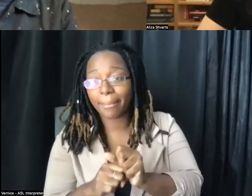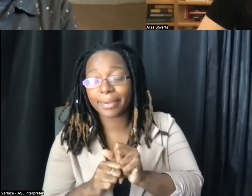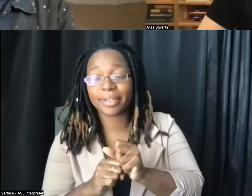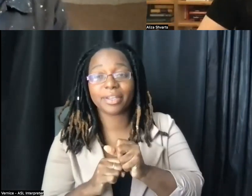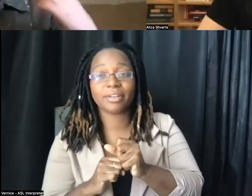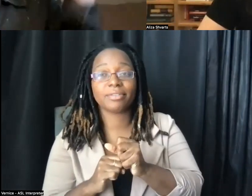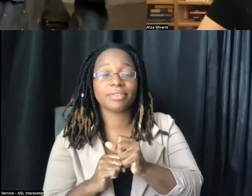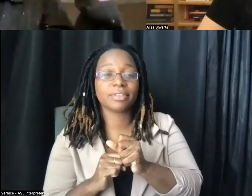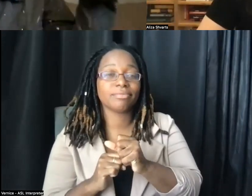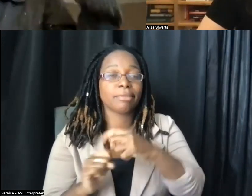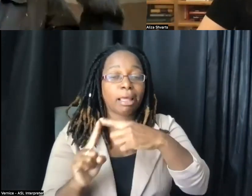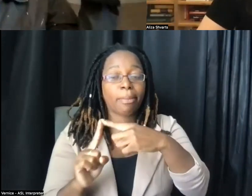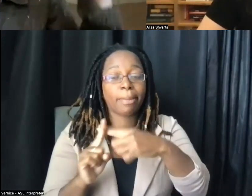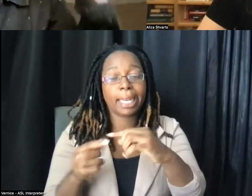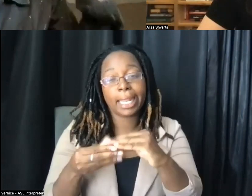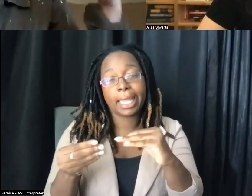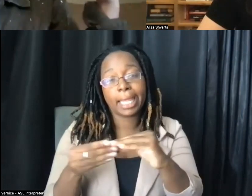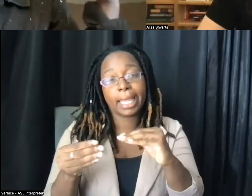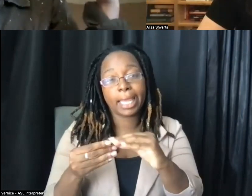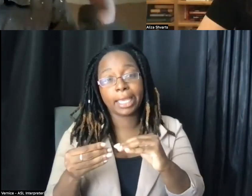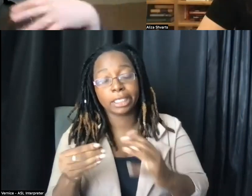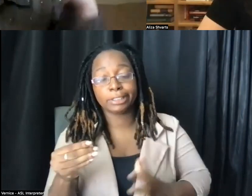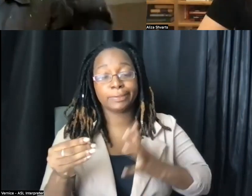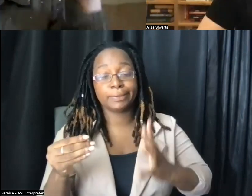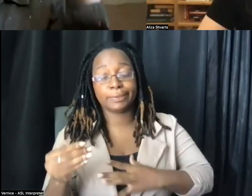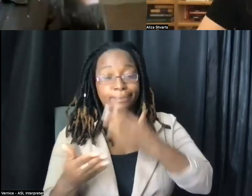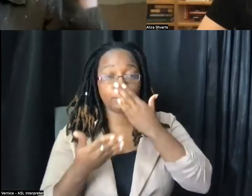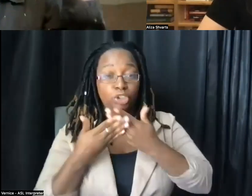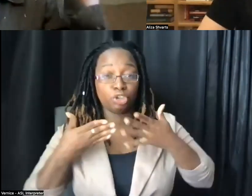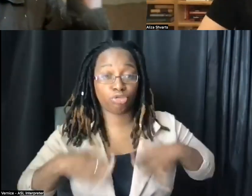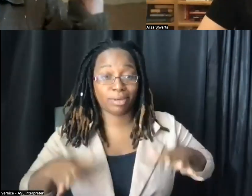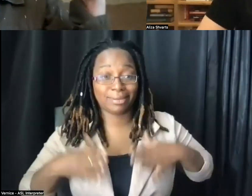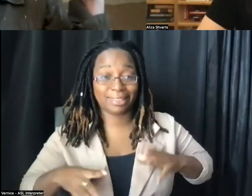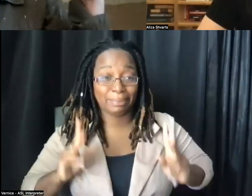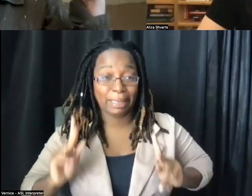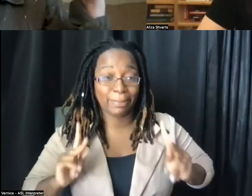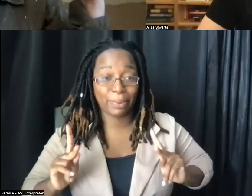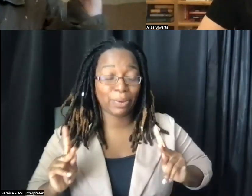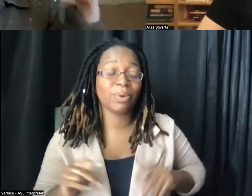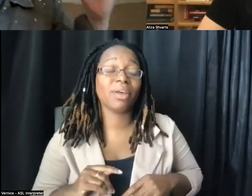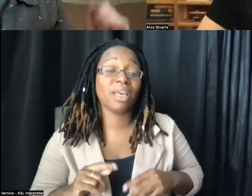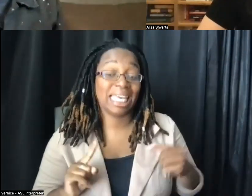my friends talked about the fact that like, he has a habit of complementing the super, hyper well-dressed people.